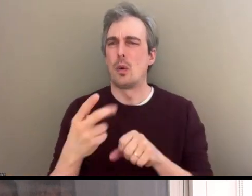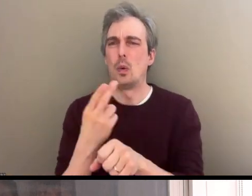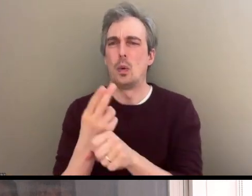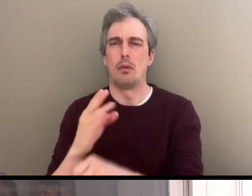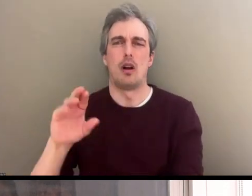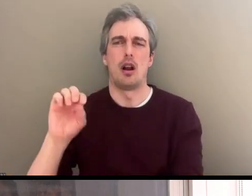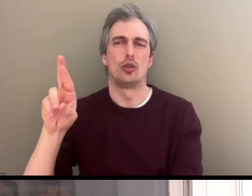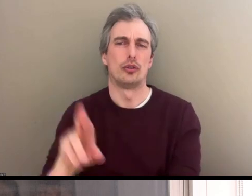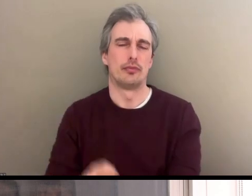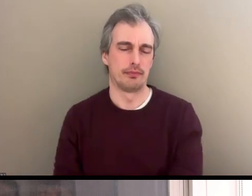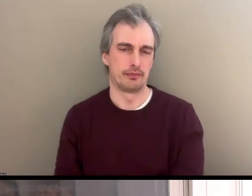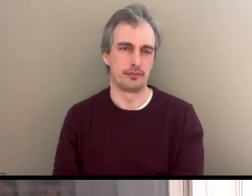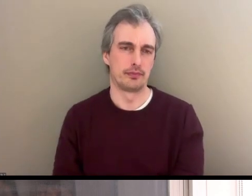We're going to talk about Google Lighthouse first.